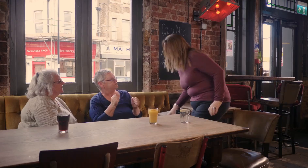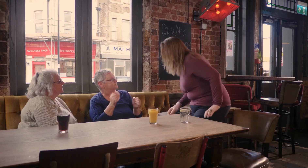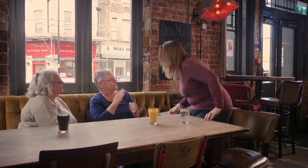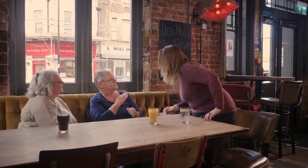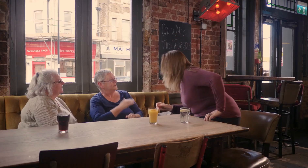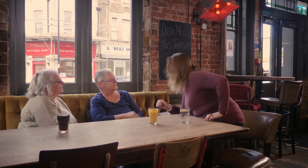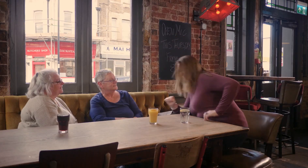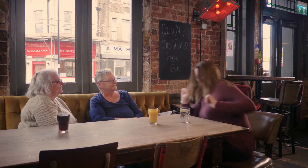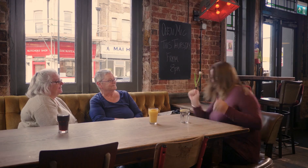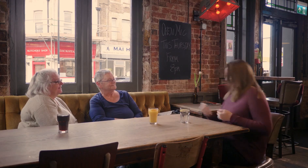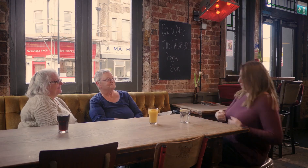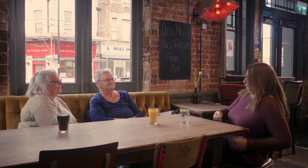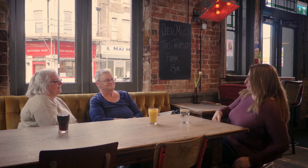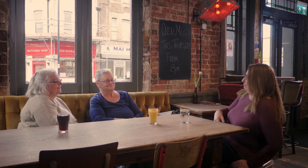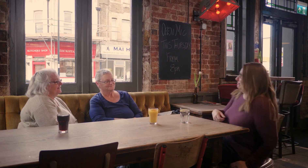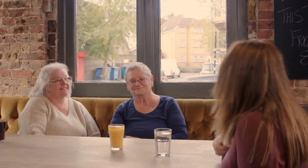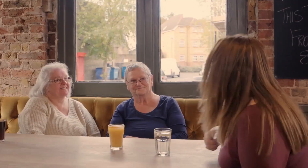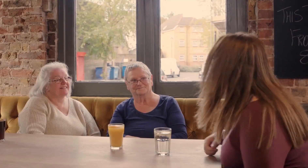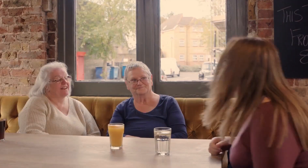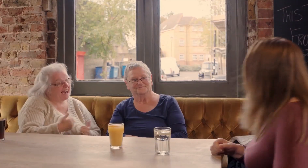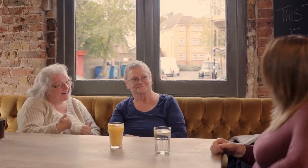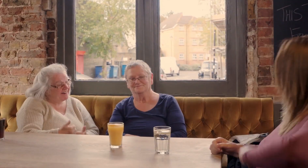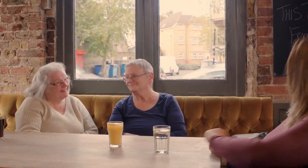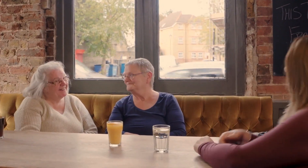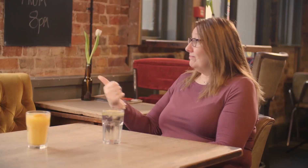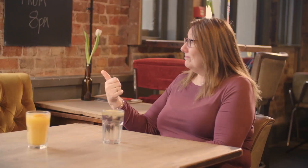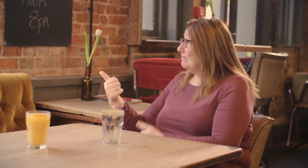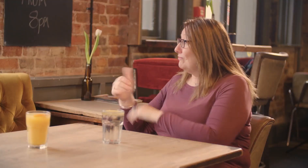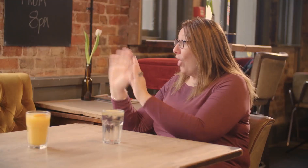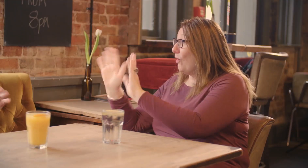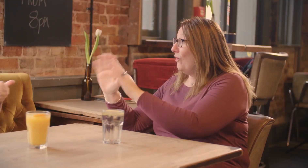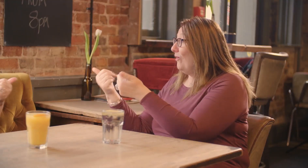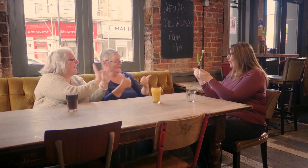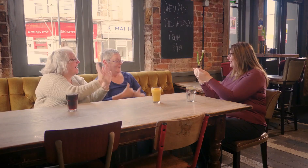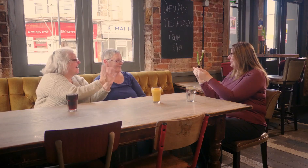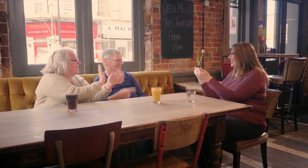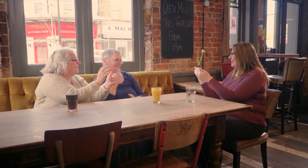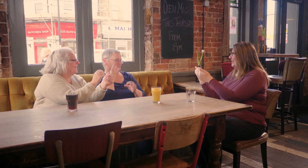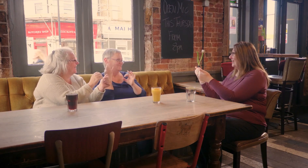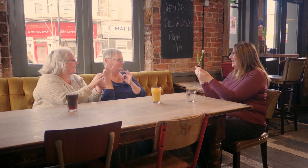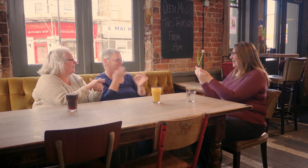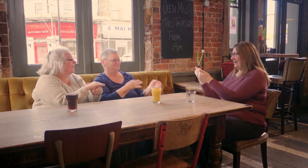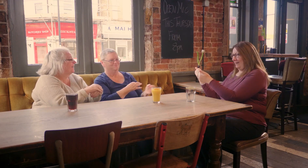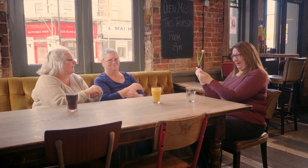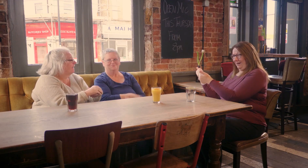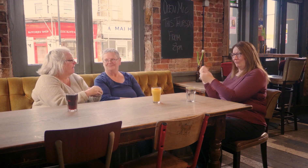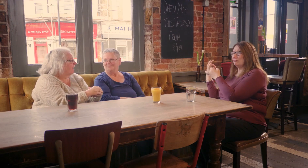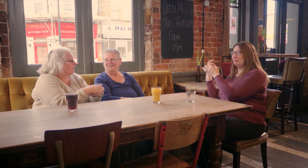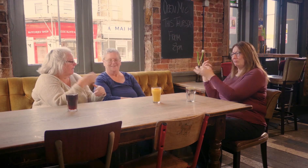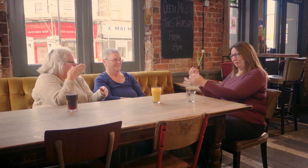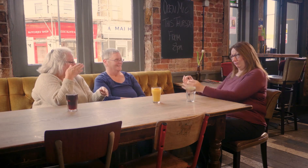Is it cold out there? - Freezing! Hello! How are you? - It's been ages!